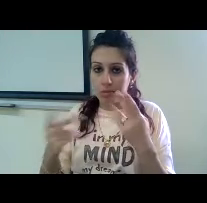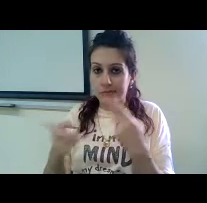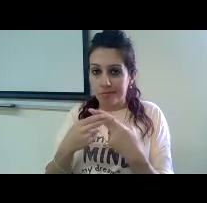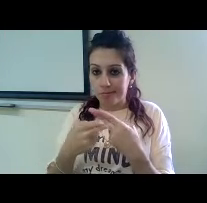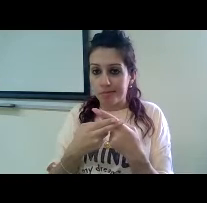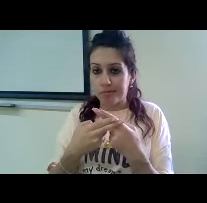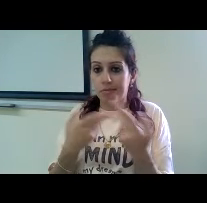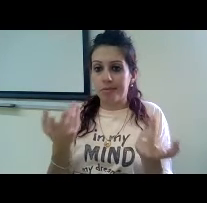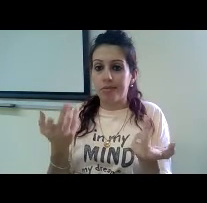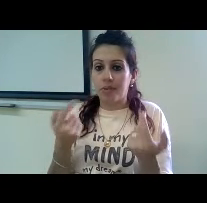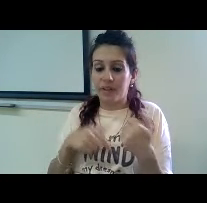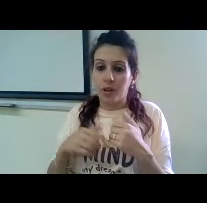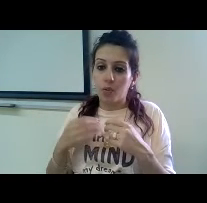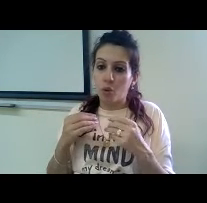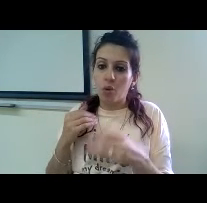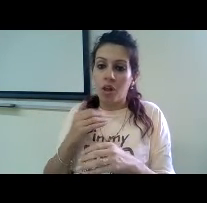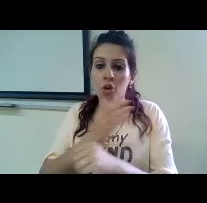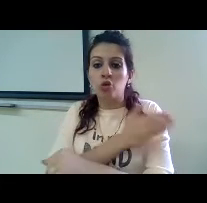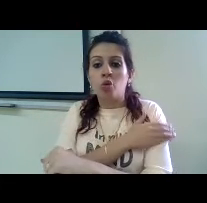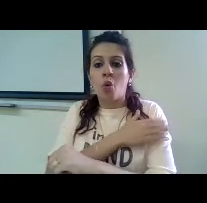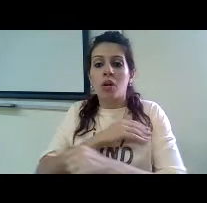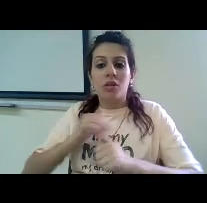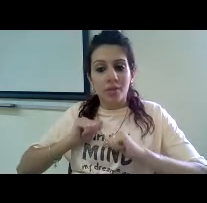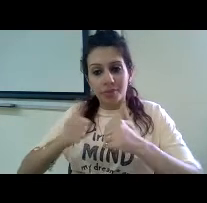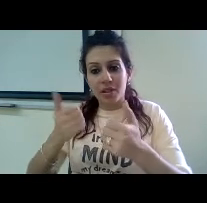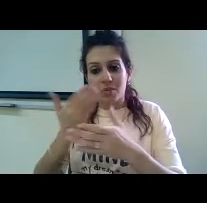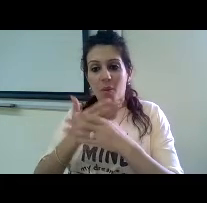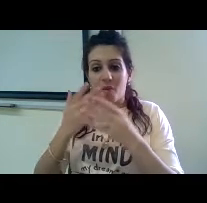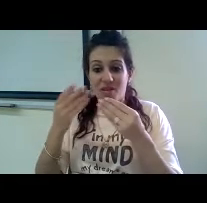direction of cooperation, and which might be